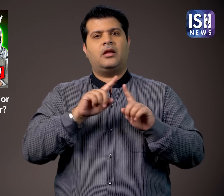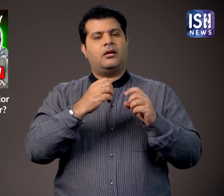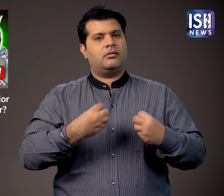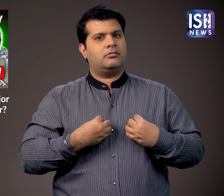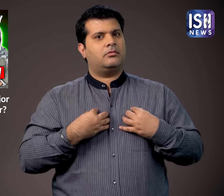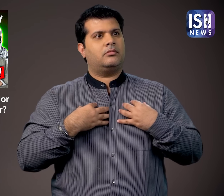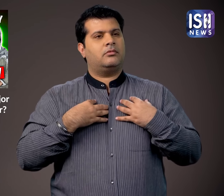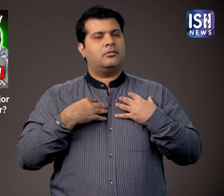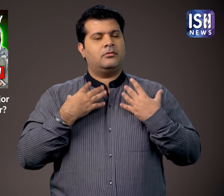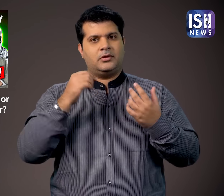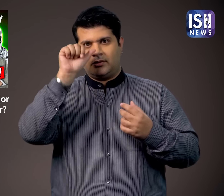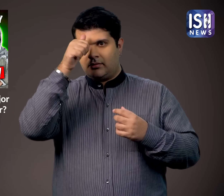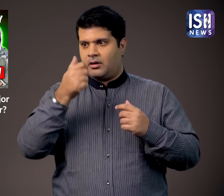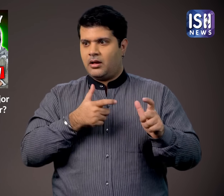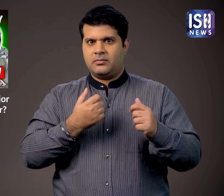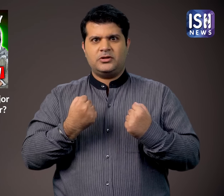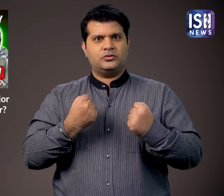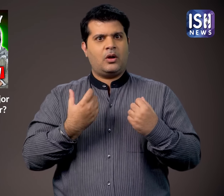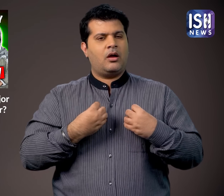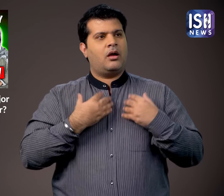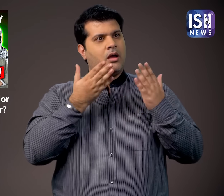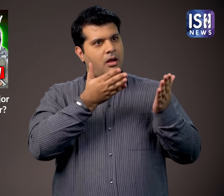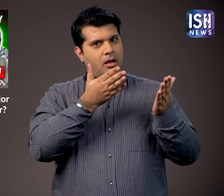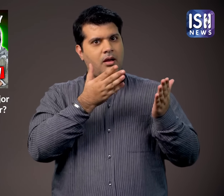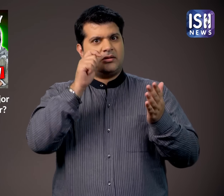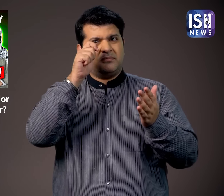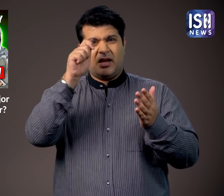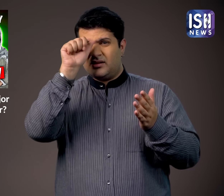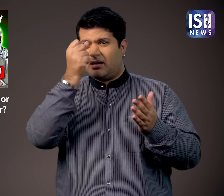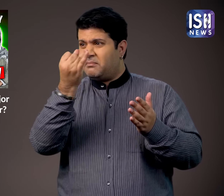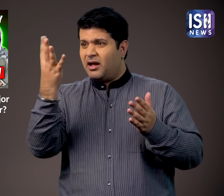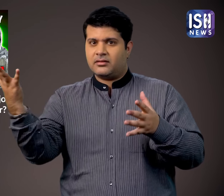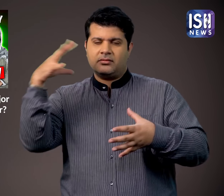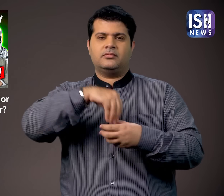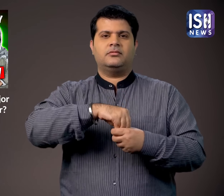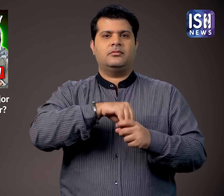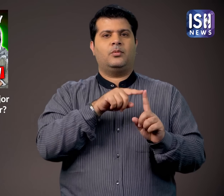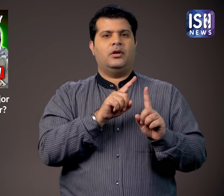They created an inspiring story based on various Indian spies.